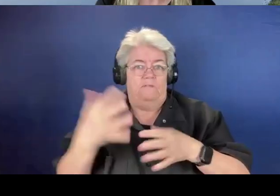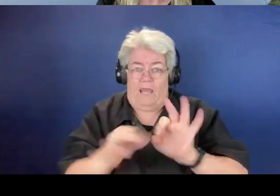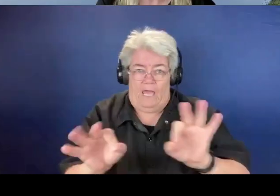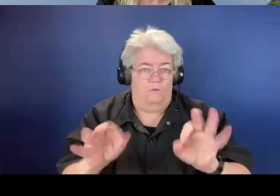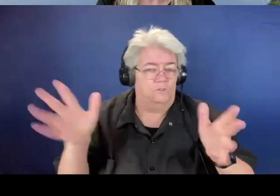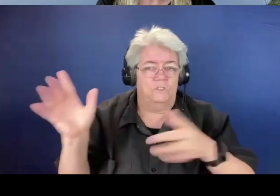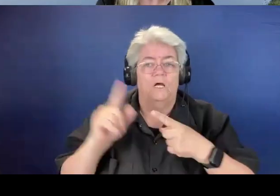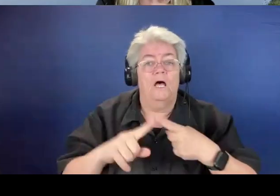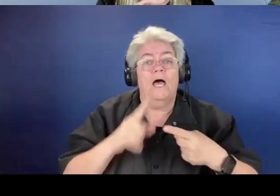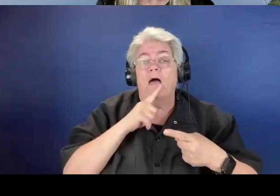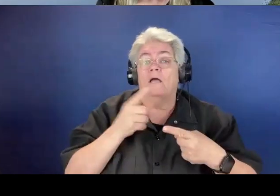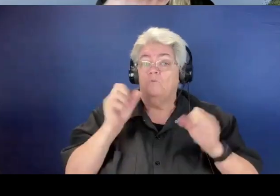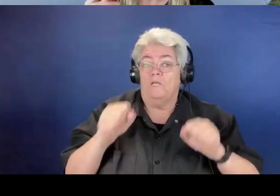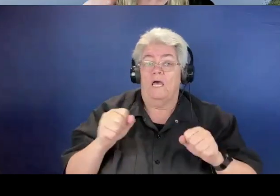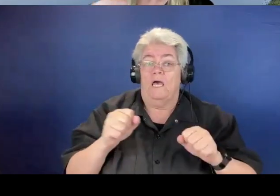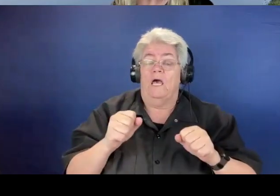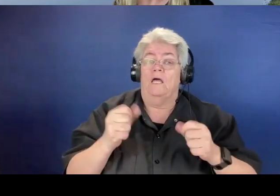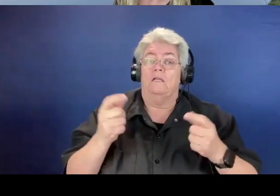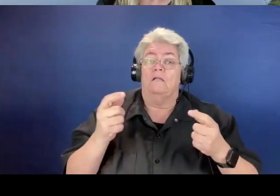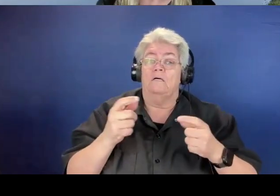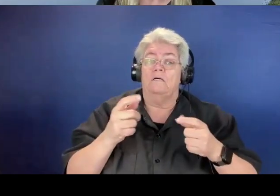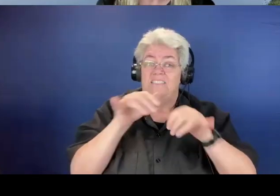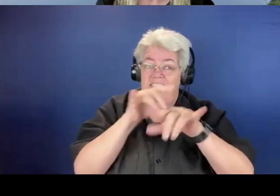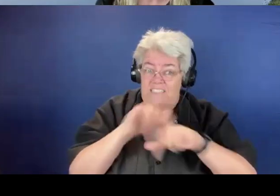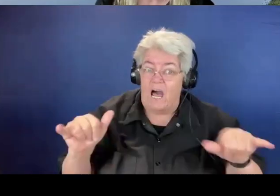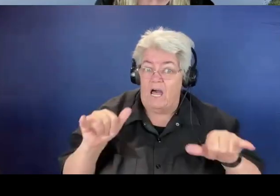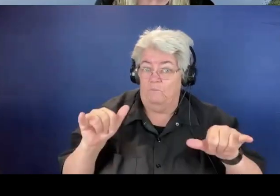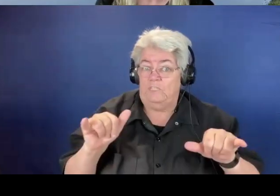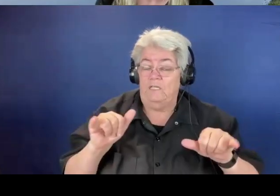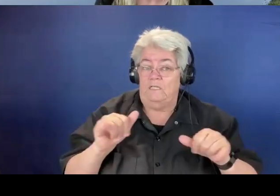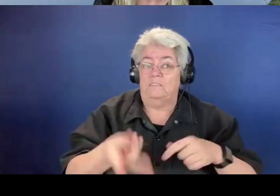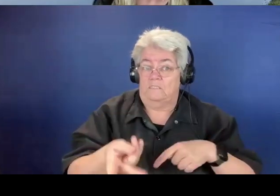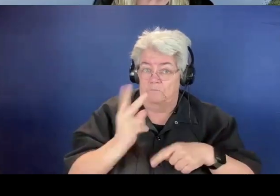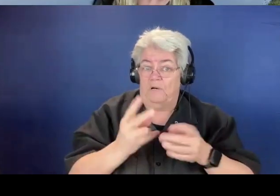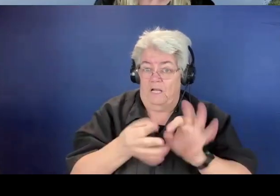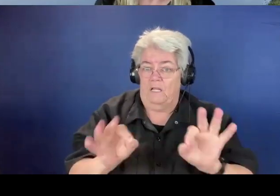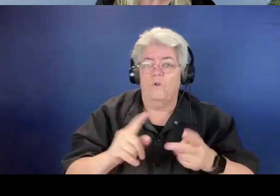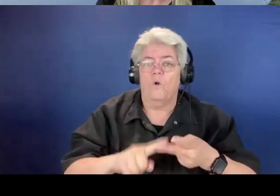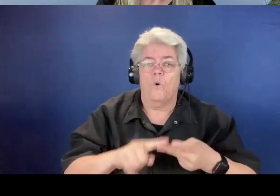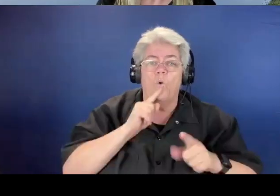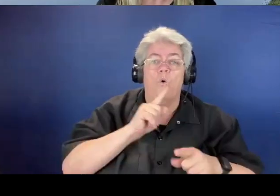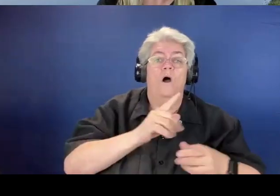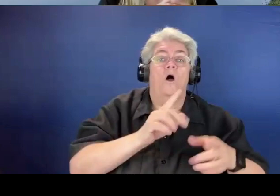simultaneous bilingual child or a second language learner or sequential bilingual